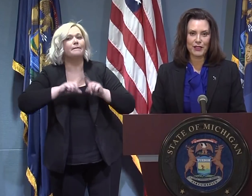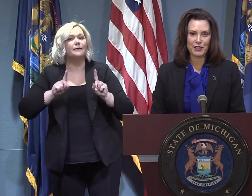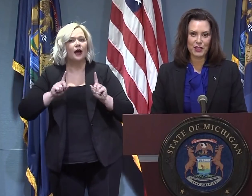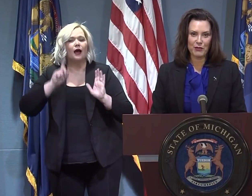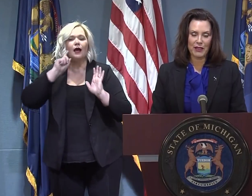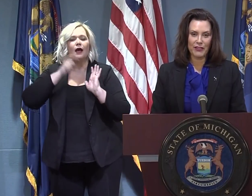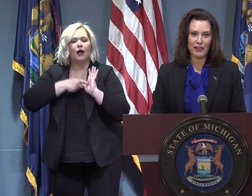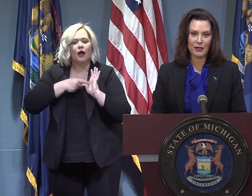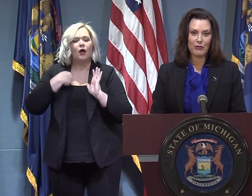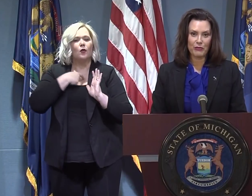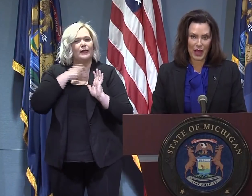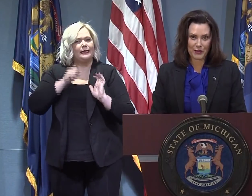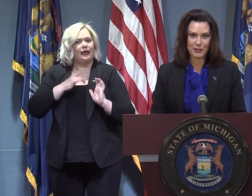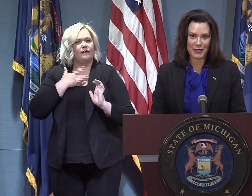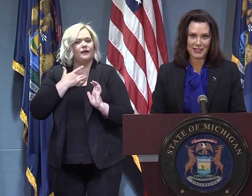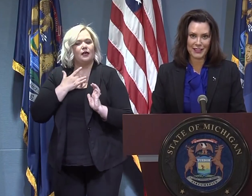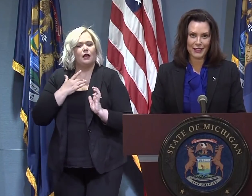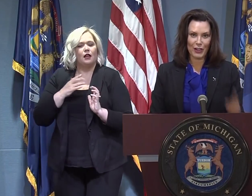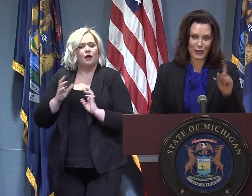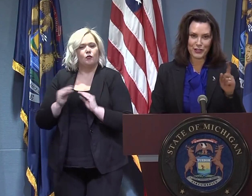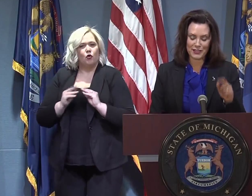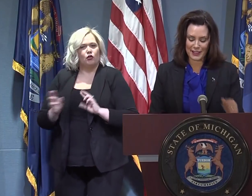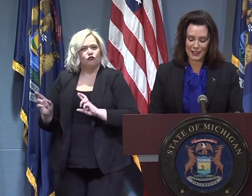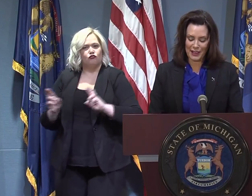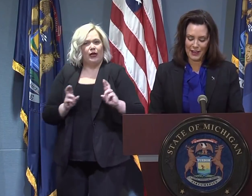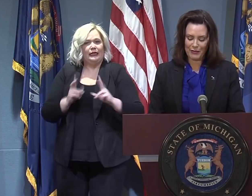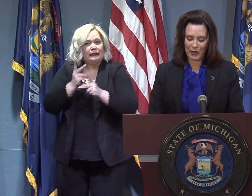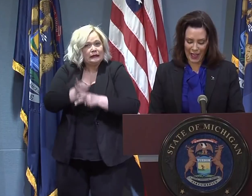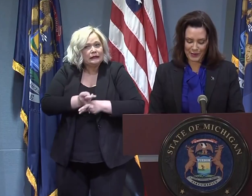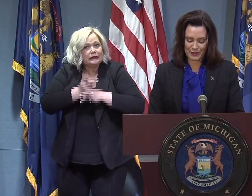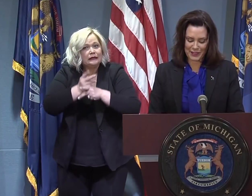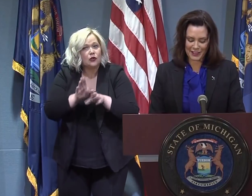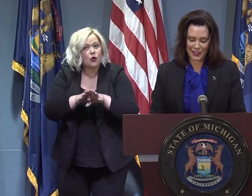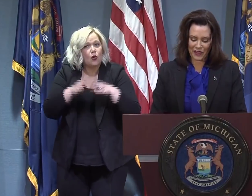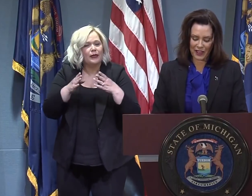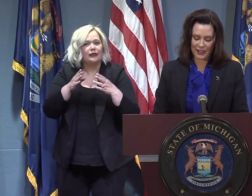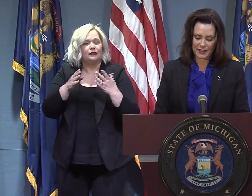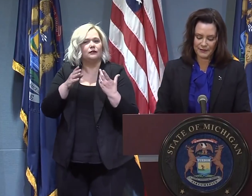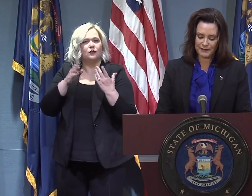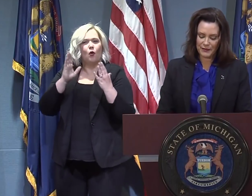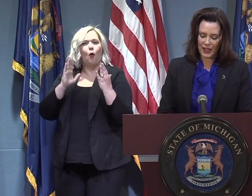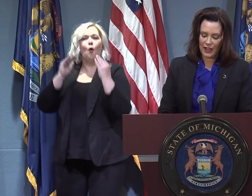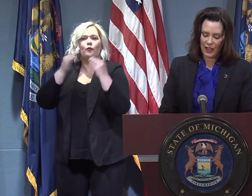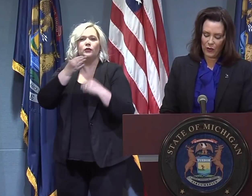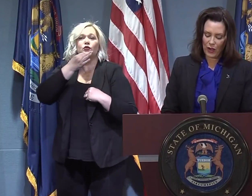WE ARE NOT OUT OF THE WOODS YET, BUT WE ARE SEEING SIGNS THAT GIVE US REASON TO BE FEELING